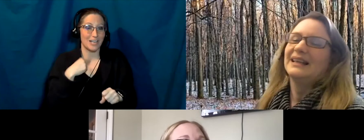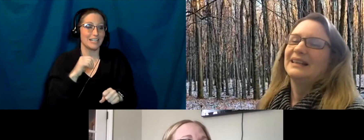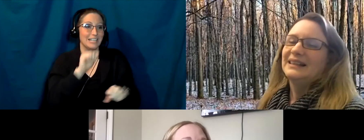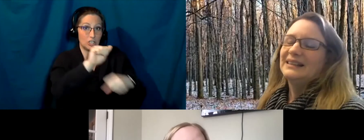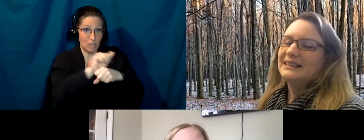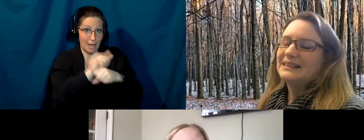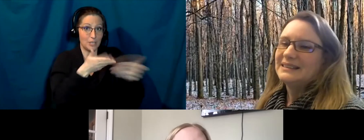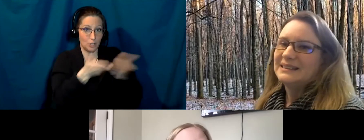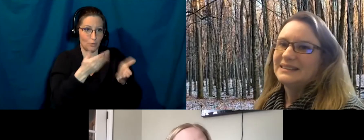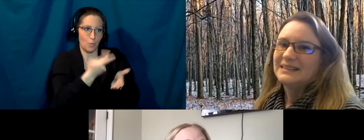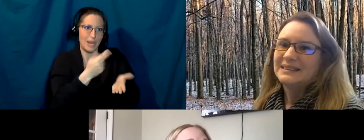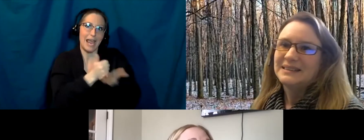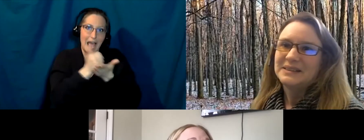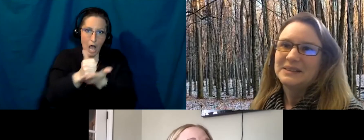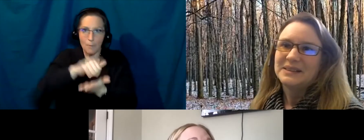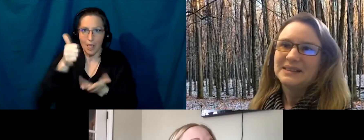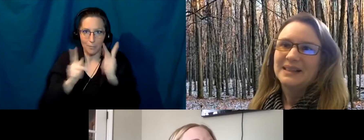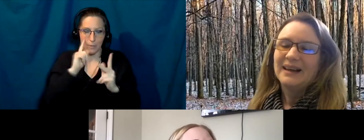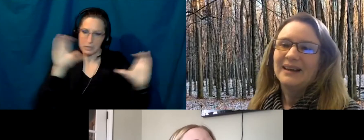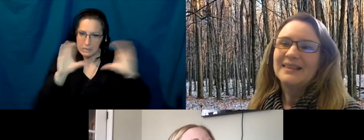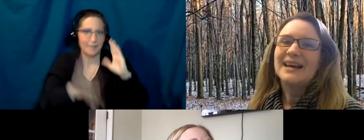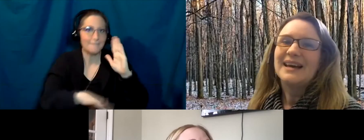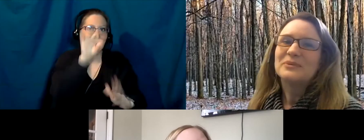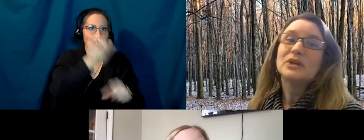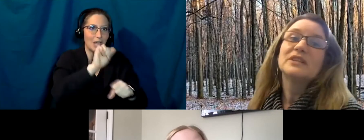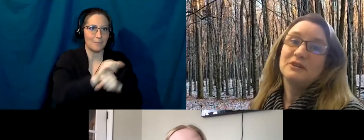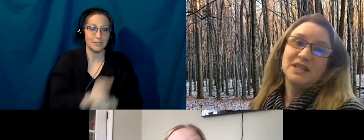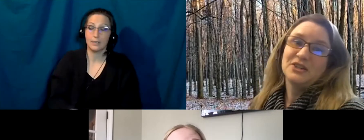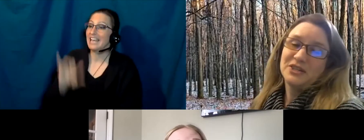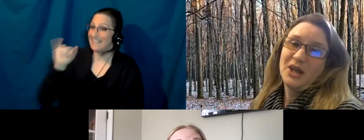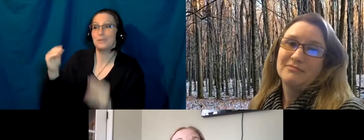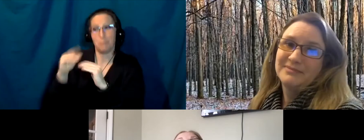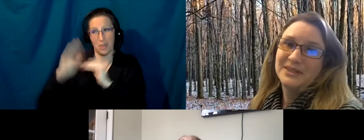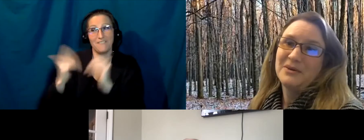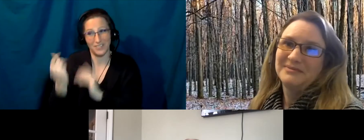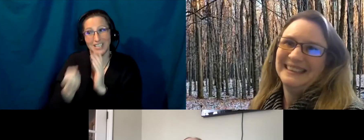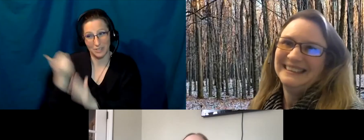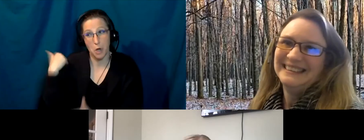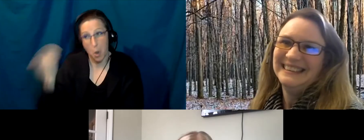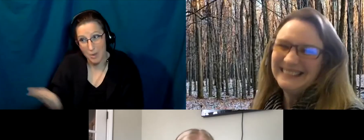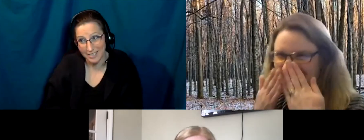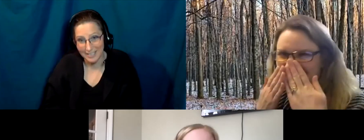of working with people to get them employed. >>Andrea: That was more than 15 years ago.